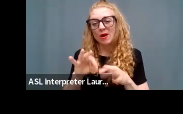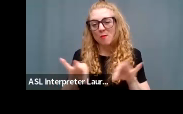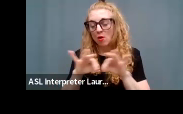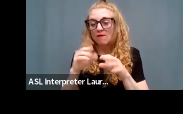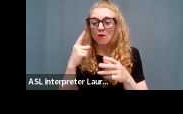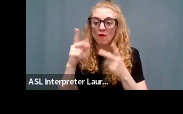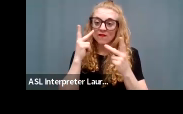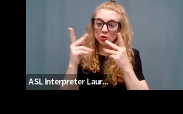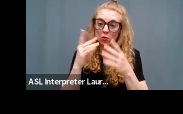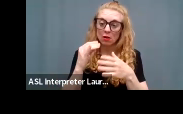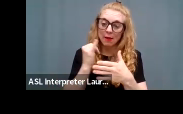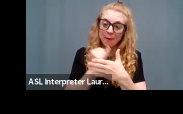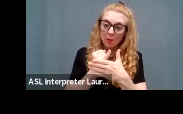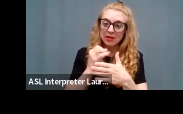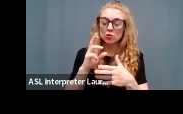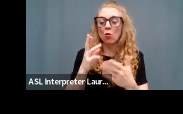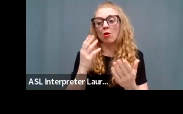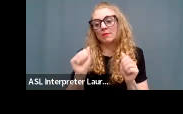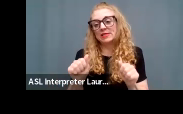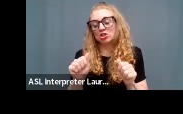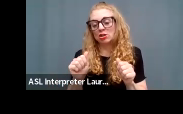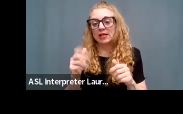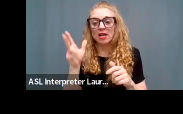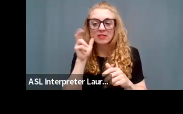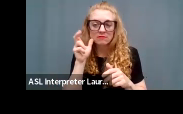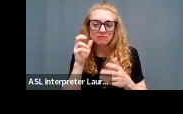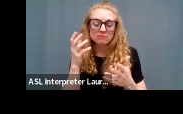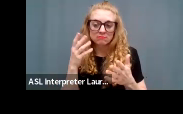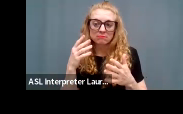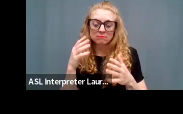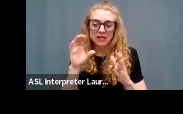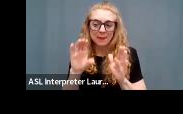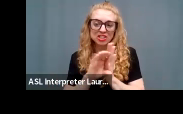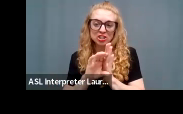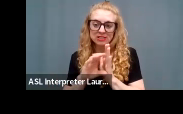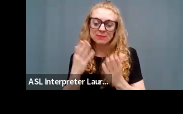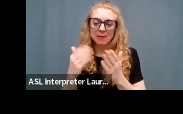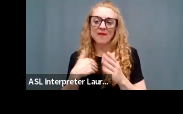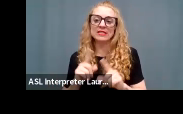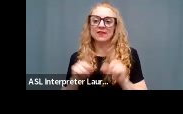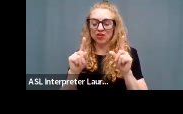or or potentially uh audio challenges that might have a different set of things that we automate